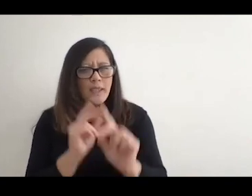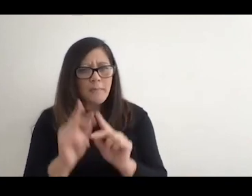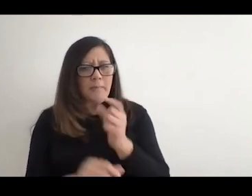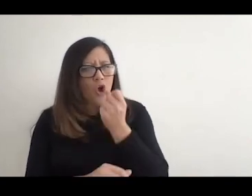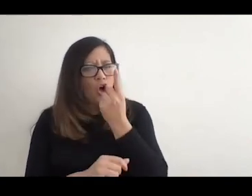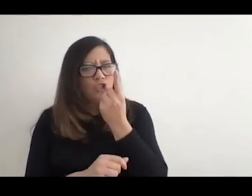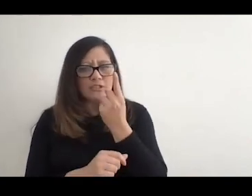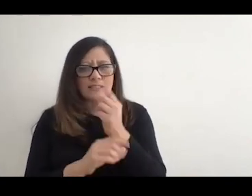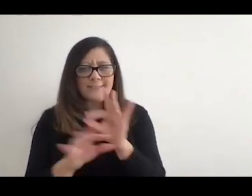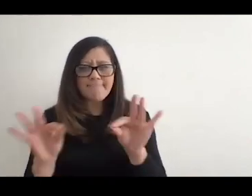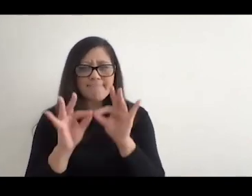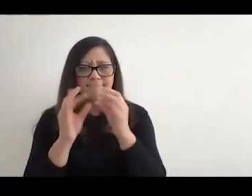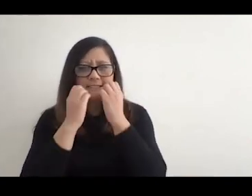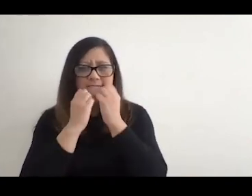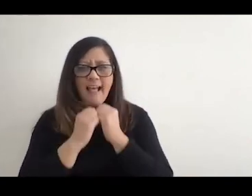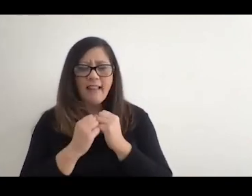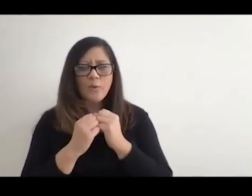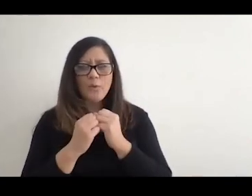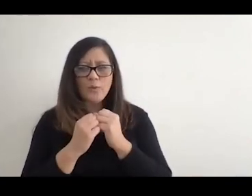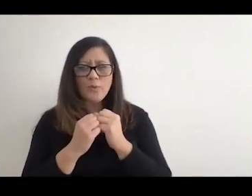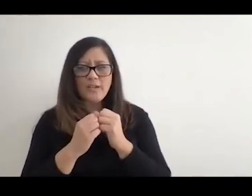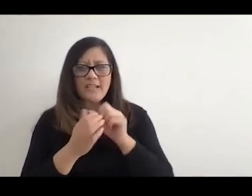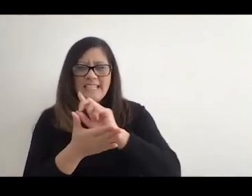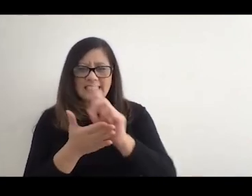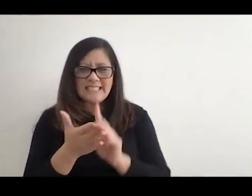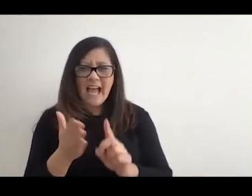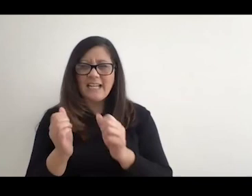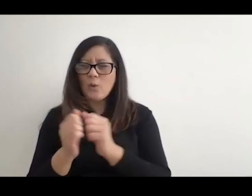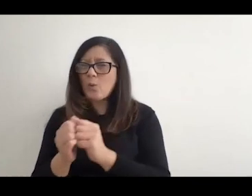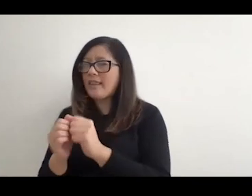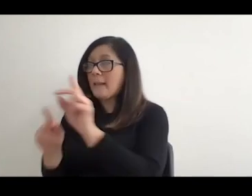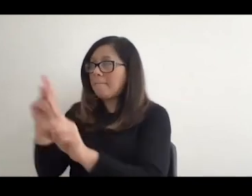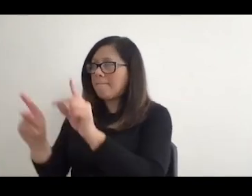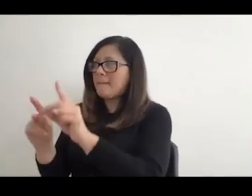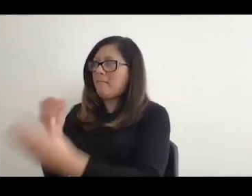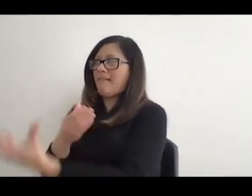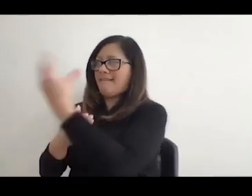As opposed to Oh yeah, let's get that disability dollar because the problem is,